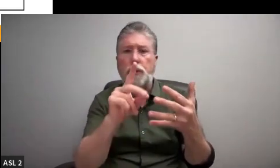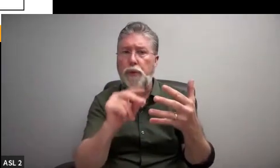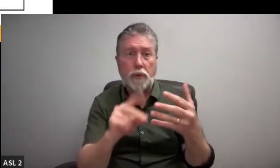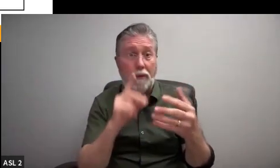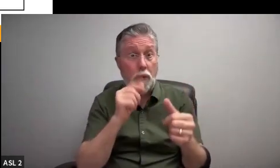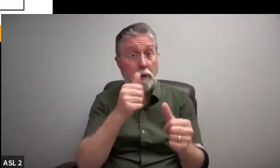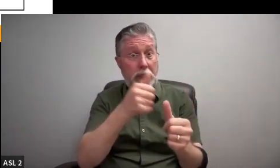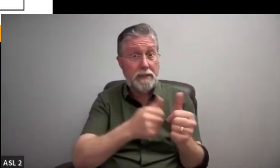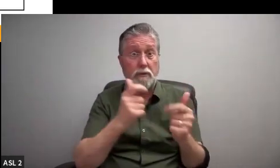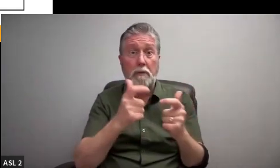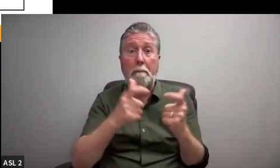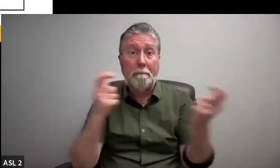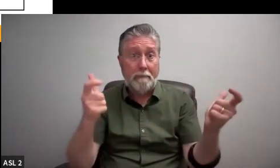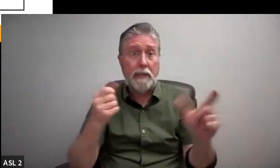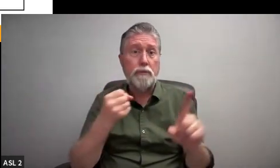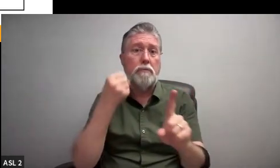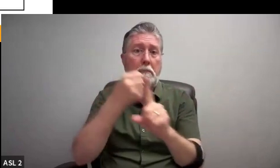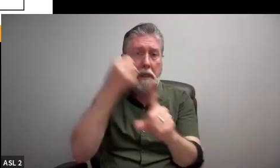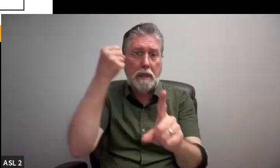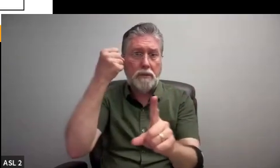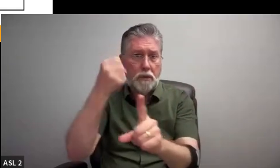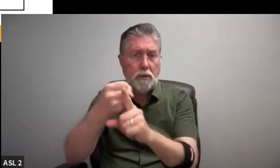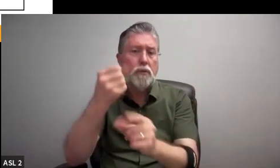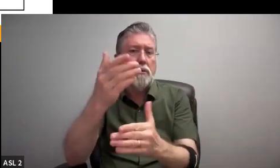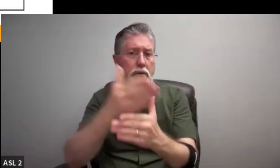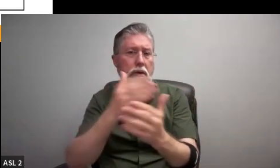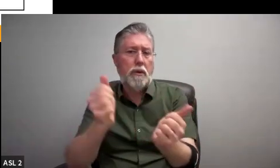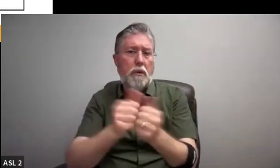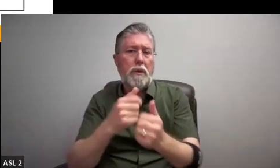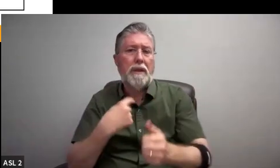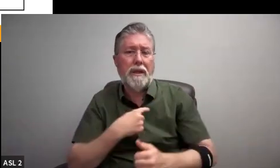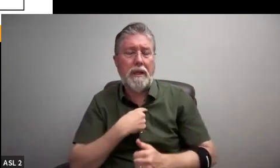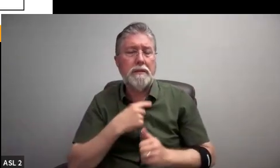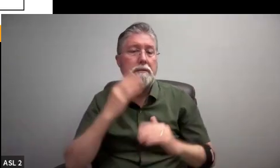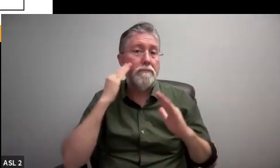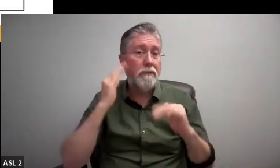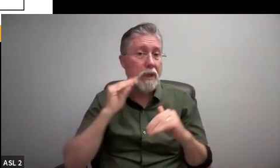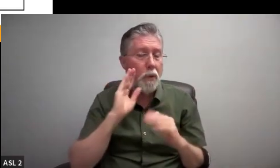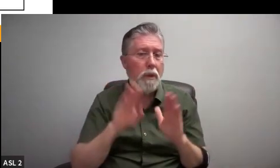these major milestones that you're sharing with us. You likely are going to develop your own